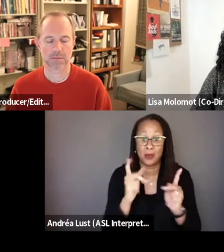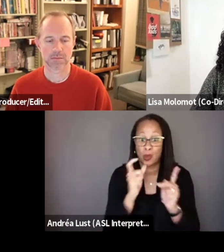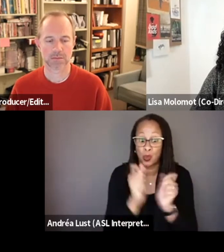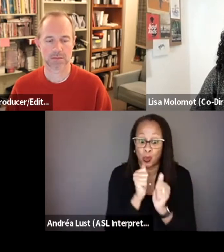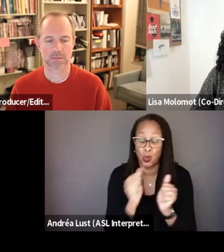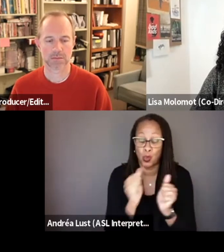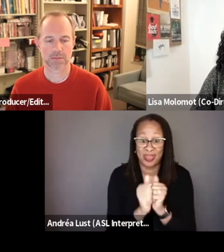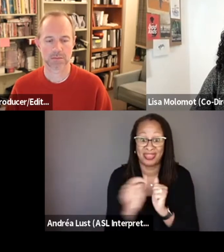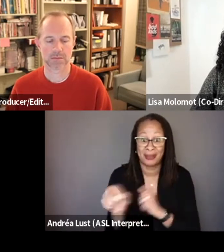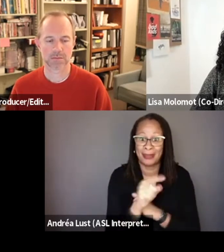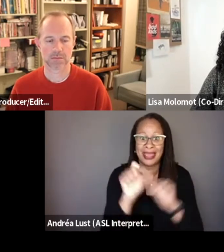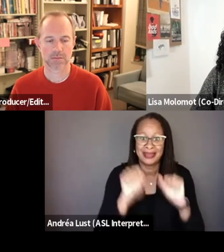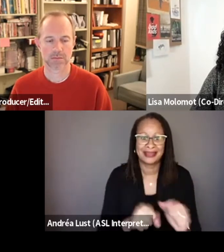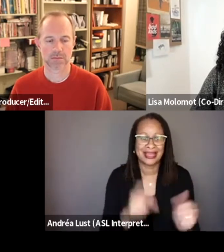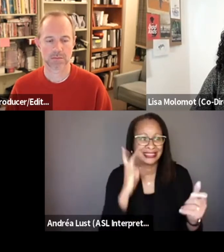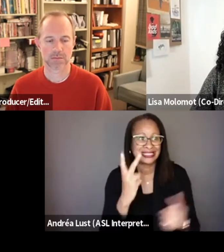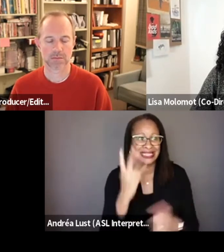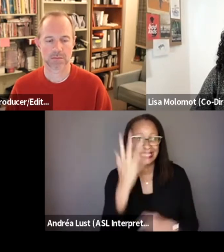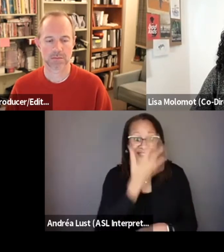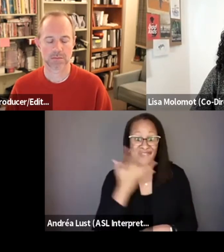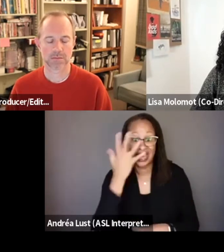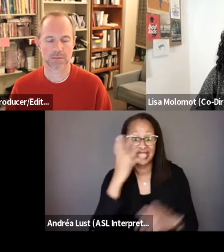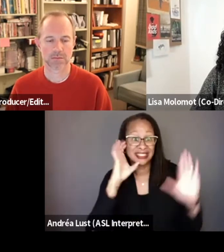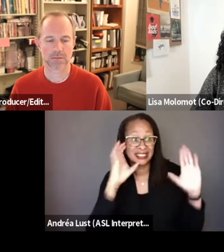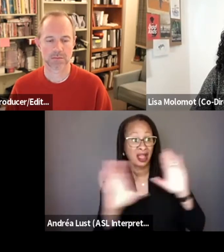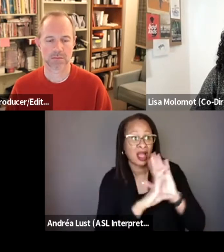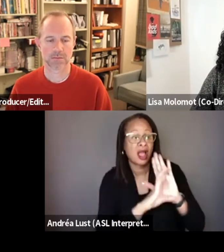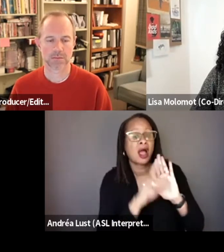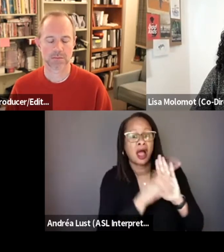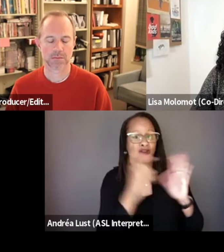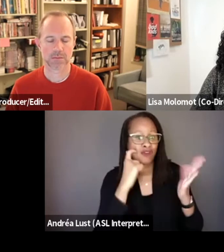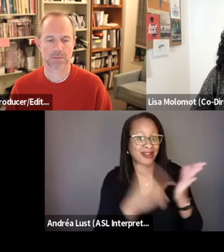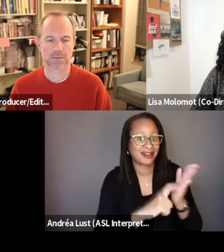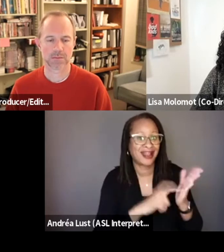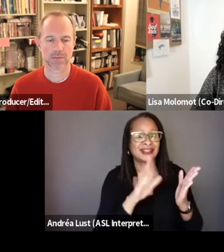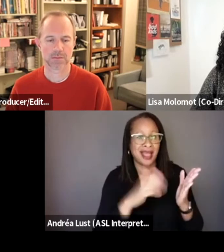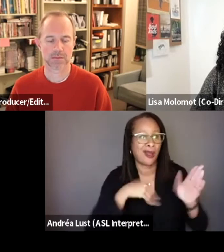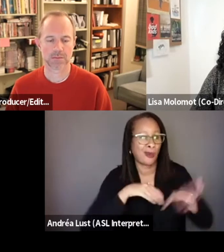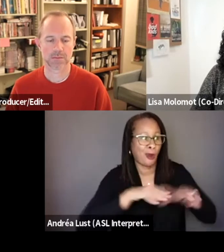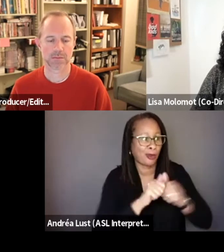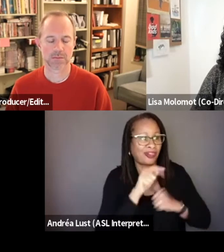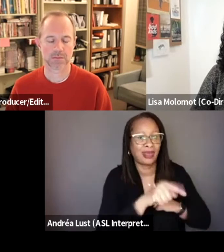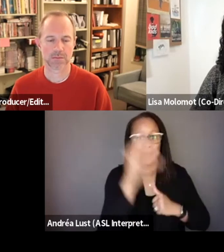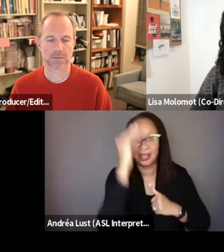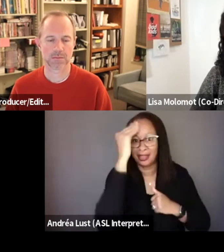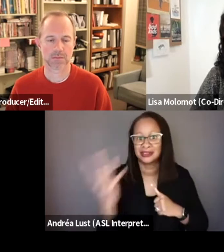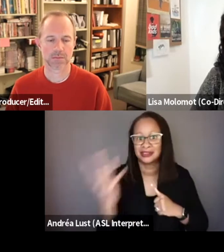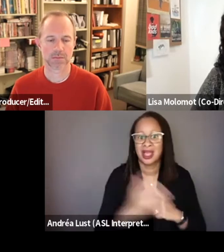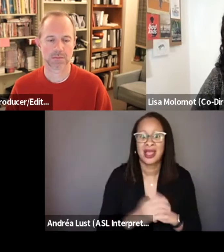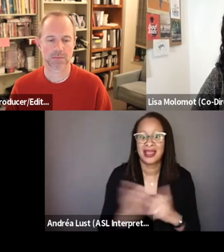can see his picture, his case, and contact us or,